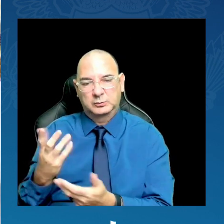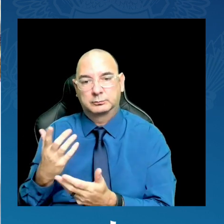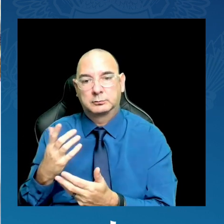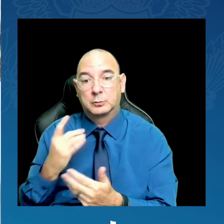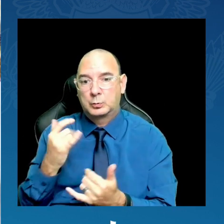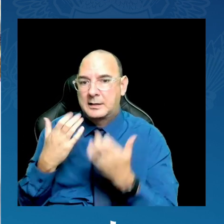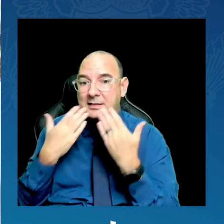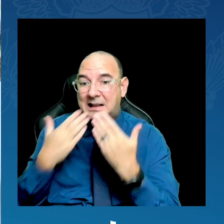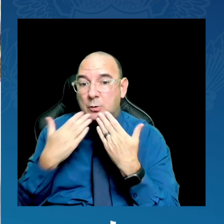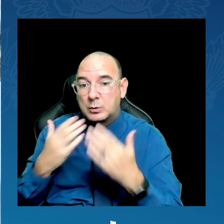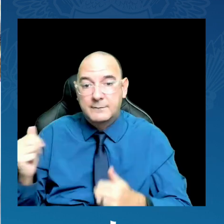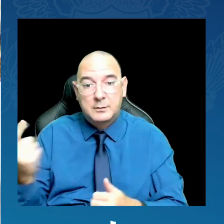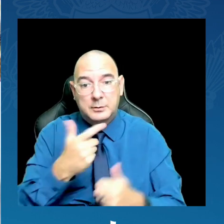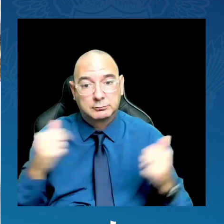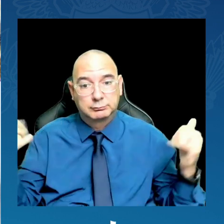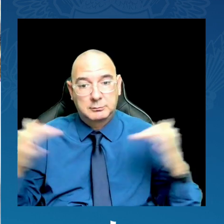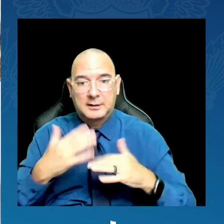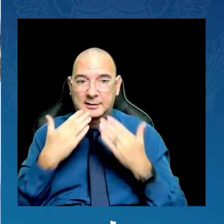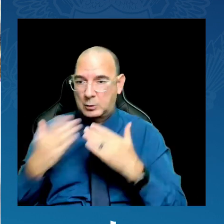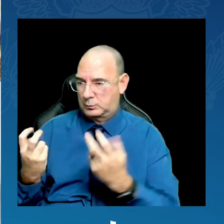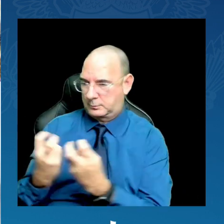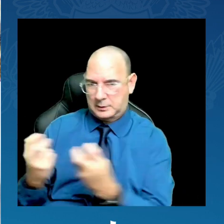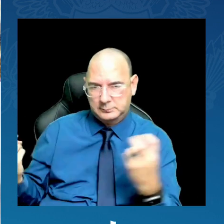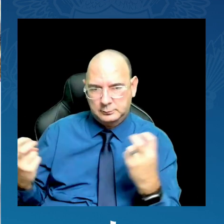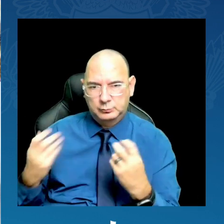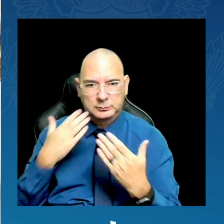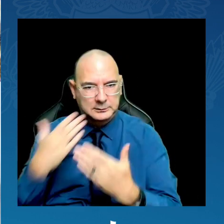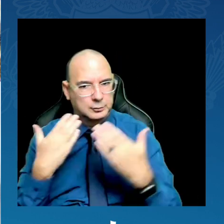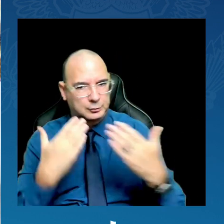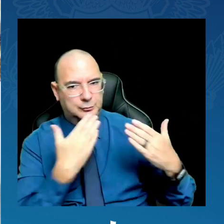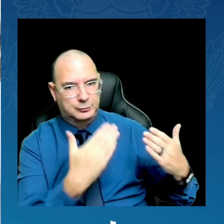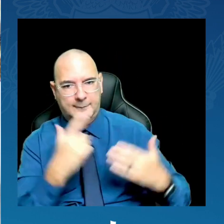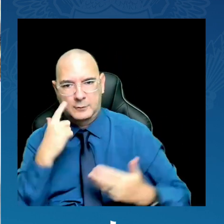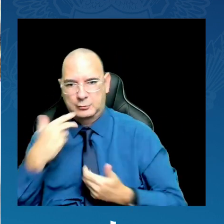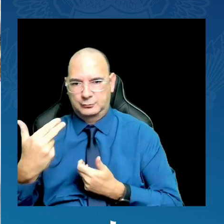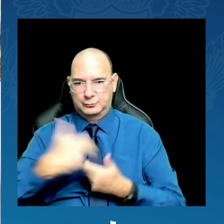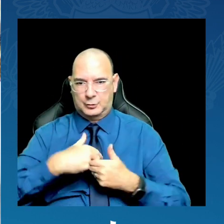I think everyone who has participated in this afternoon's convening.